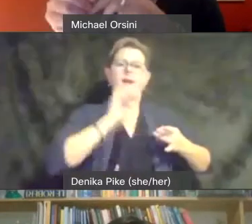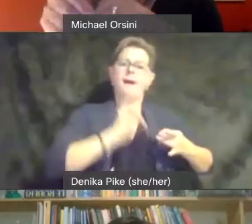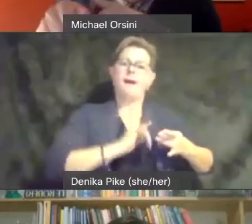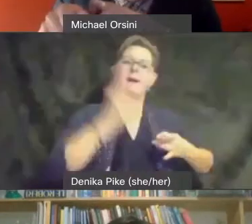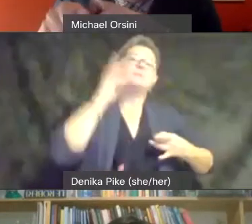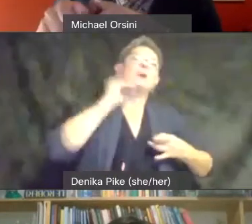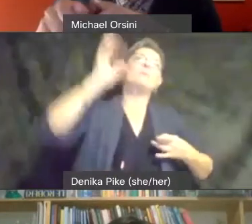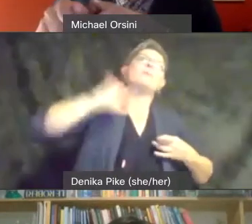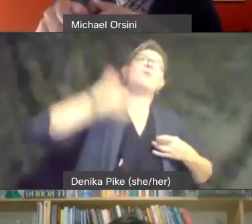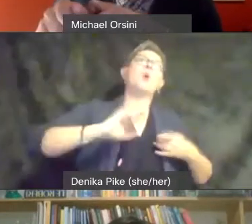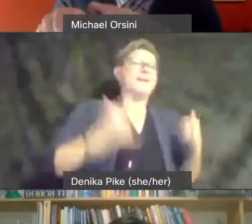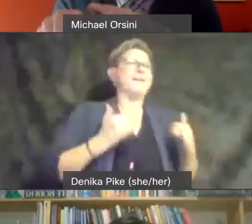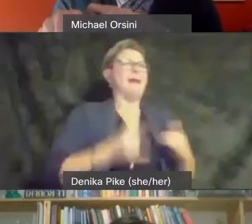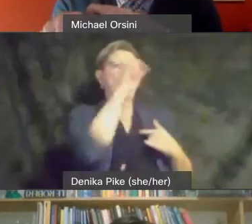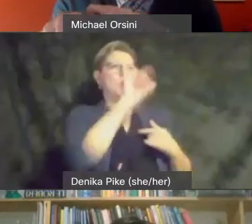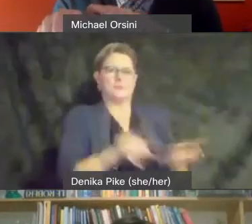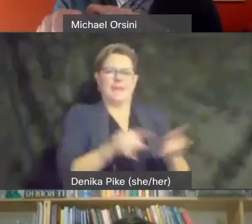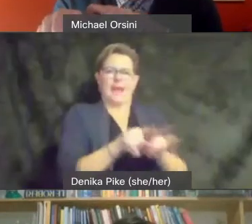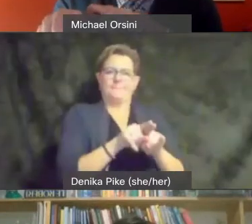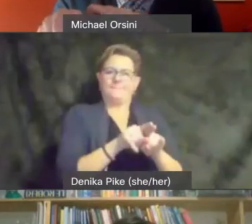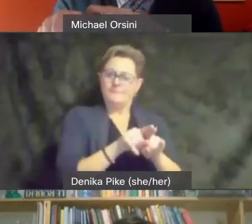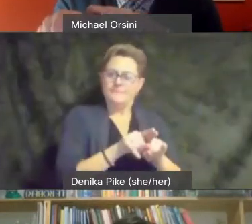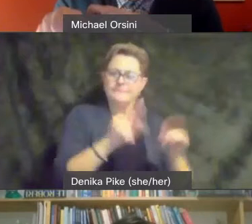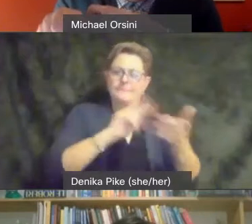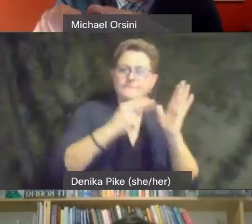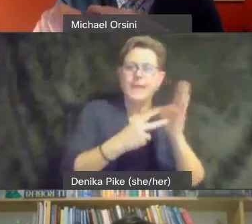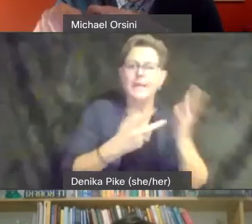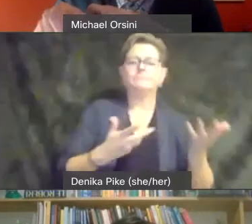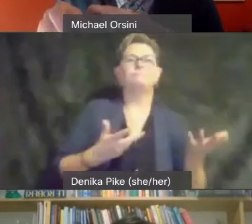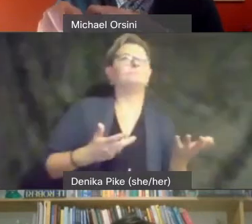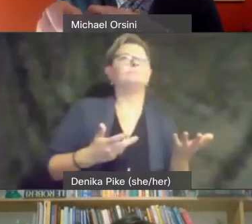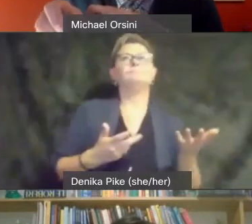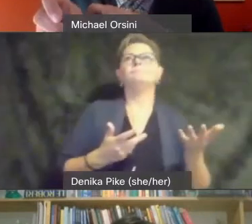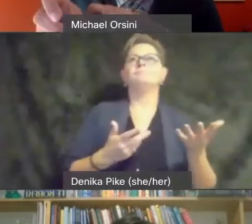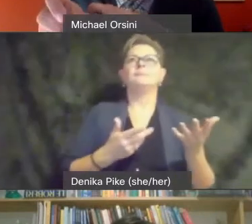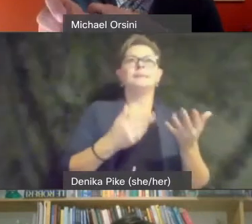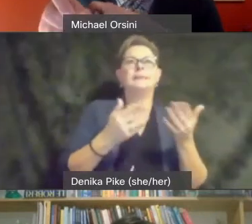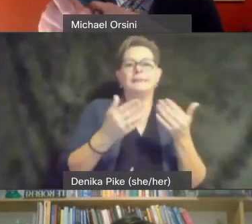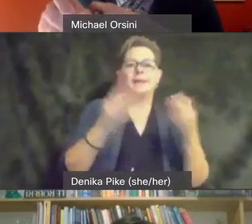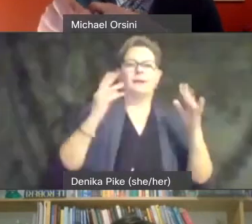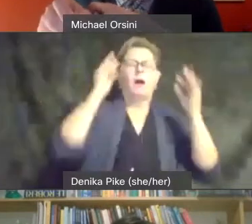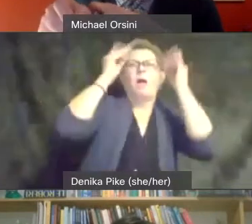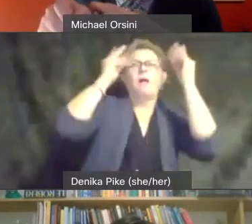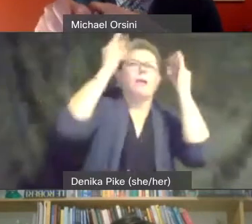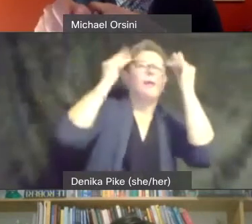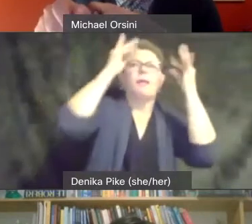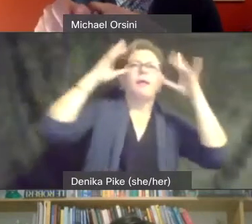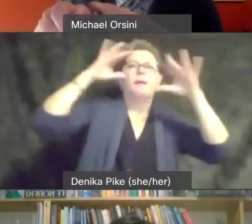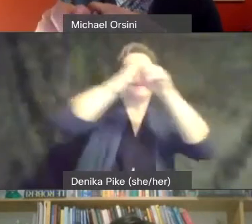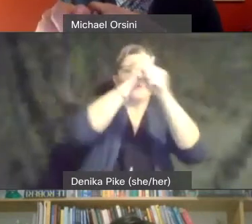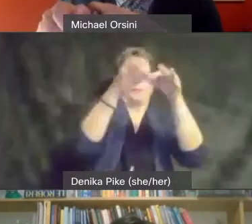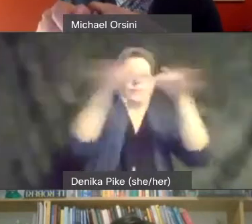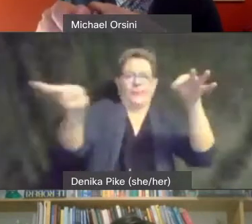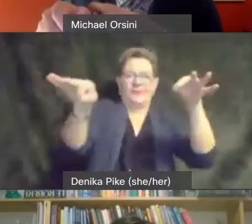And it's a shorthand way of saying, a whole bunch of stuff and it is so problematic when people use them because.